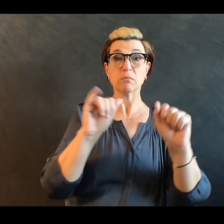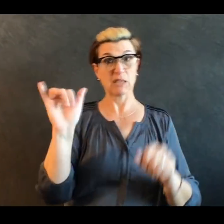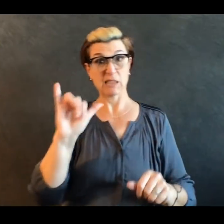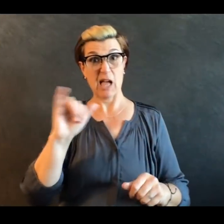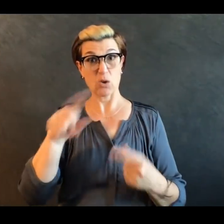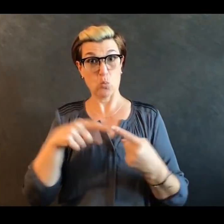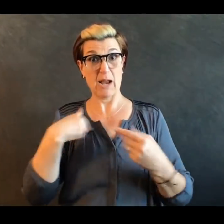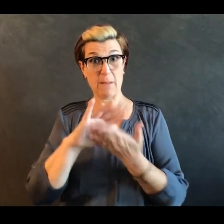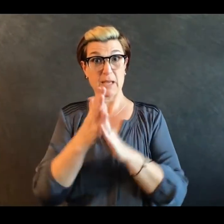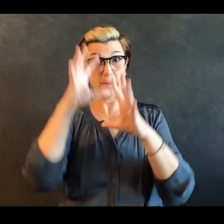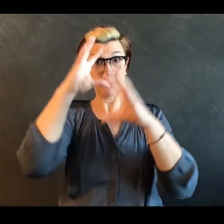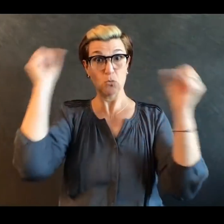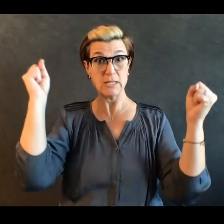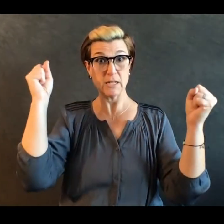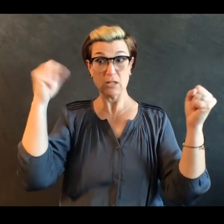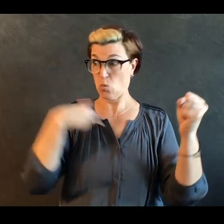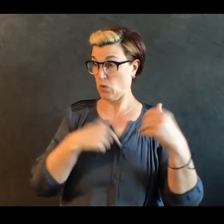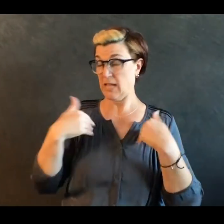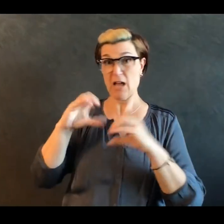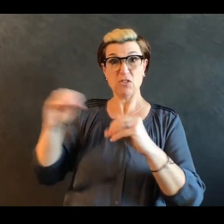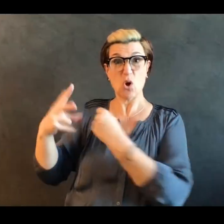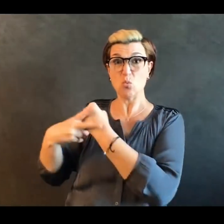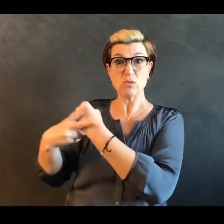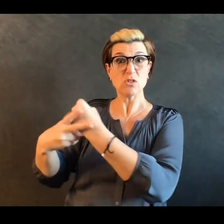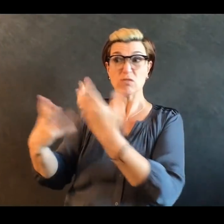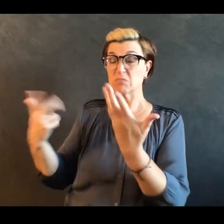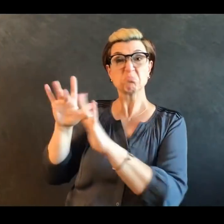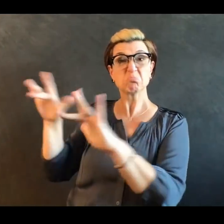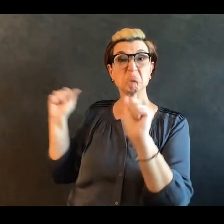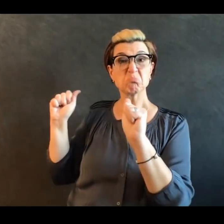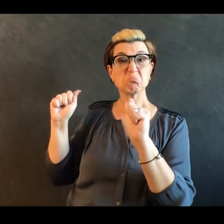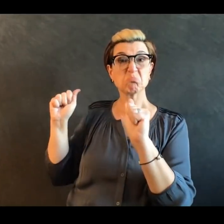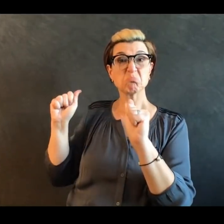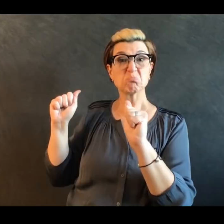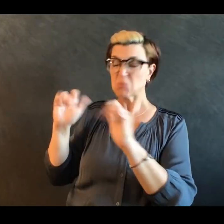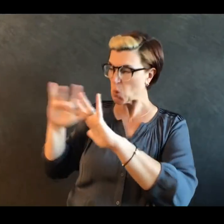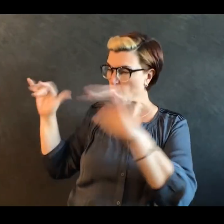bare I say tomorrow I'll also be leading a call with elected officials who will